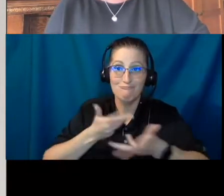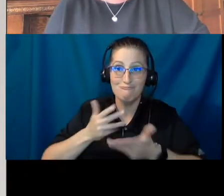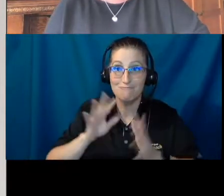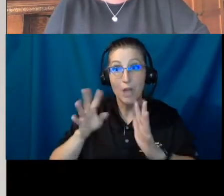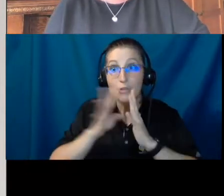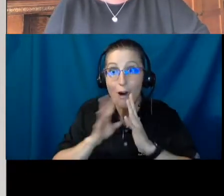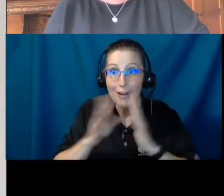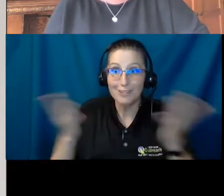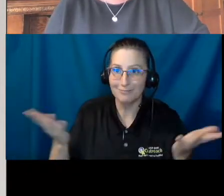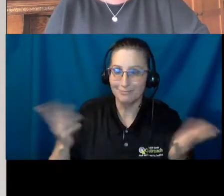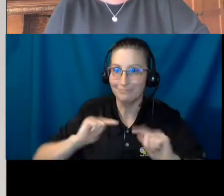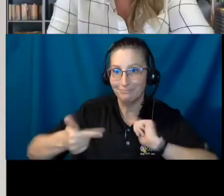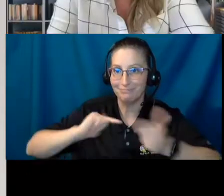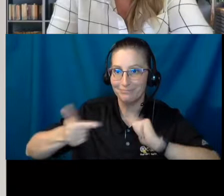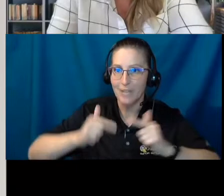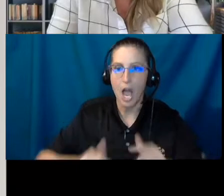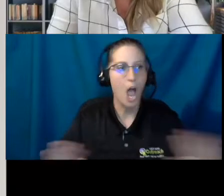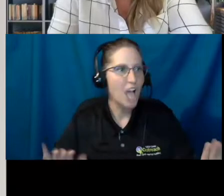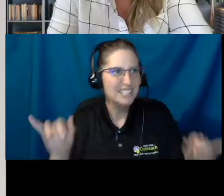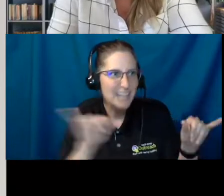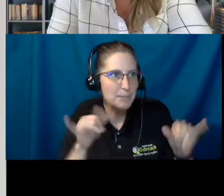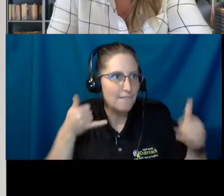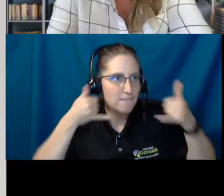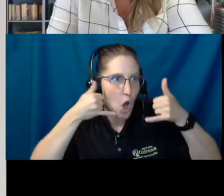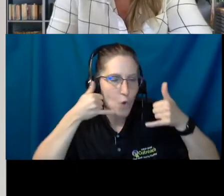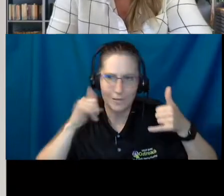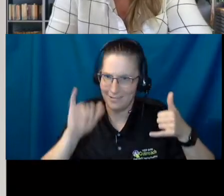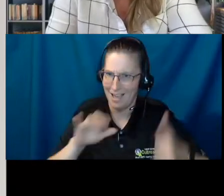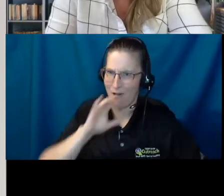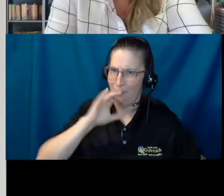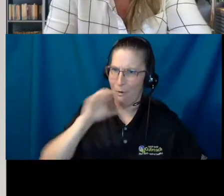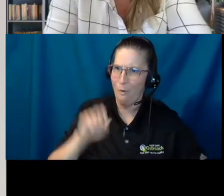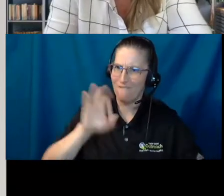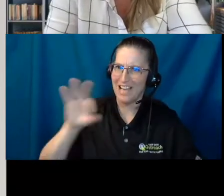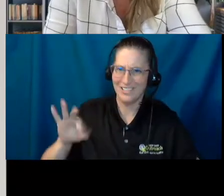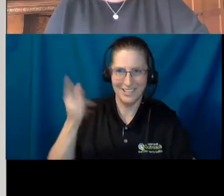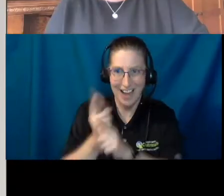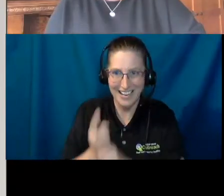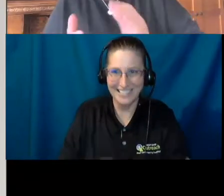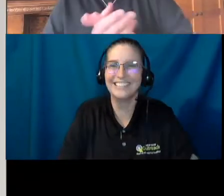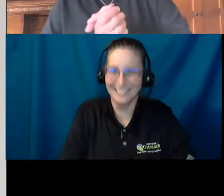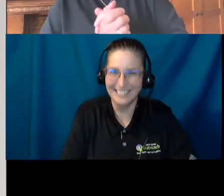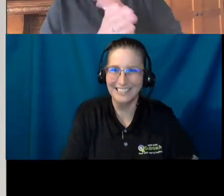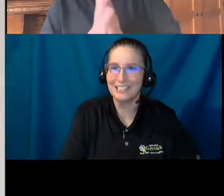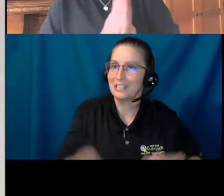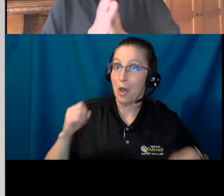We want to, Kayla Coburn: Like we're on the phone. So old school. Julie Maier: Yes. All right, we're off. Let's get going.